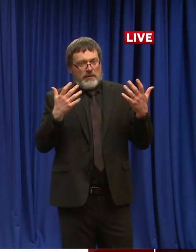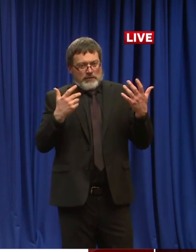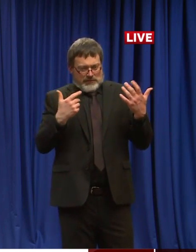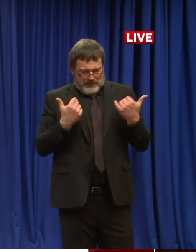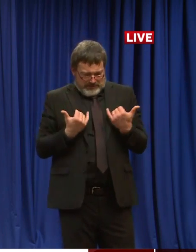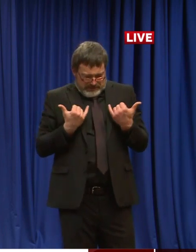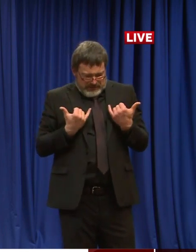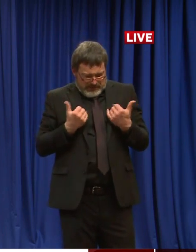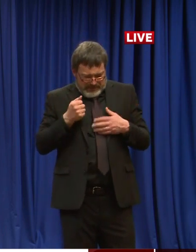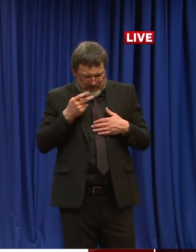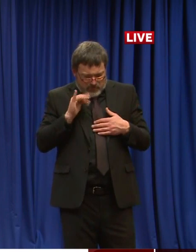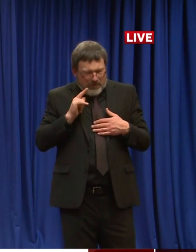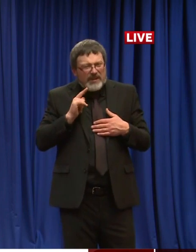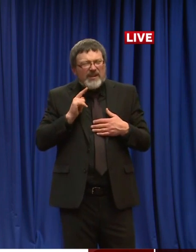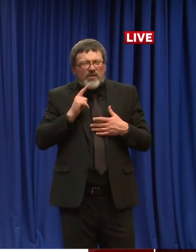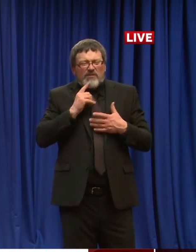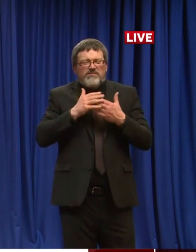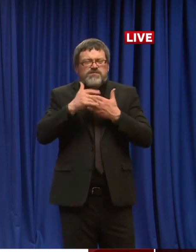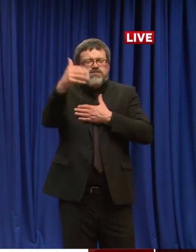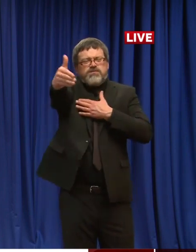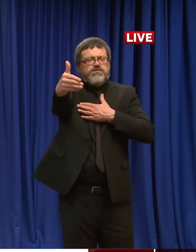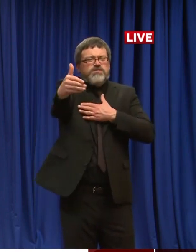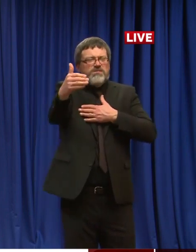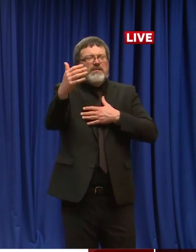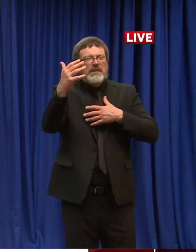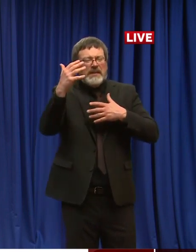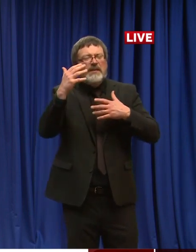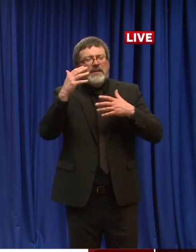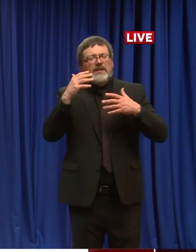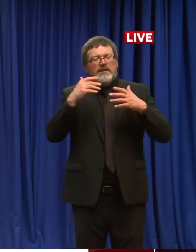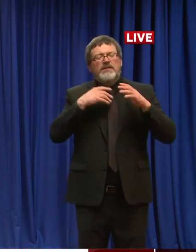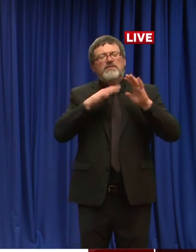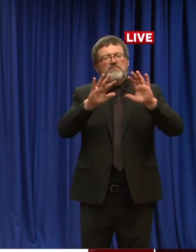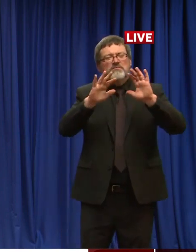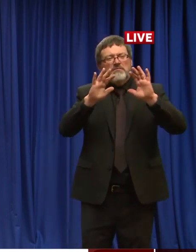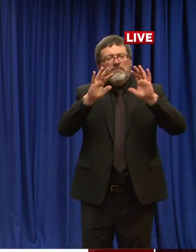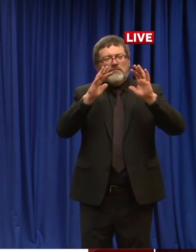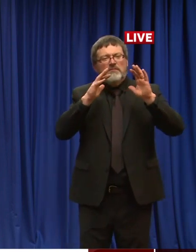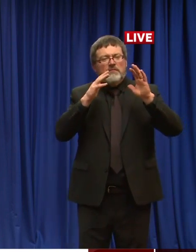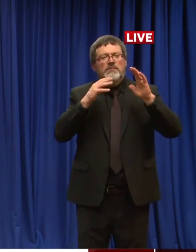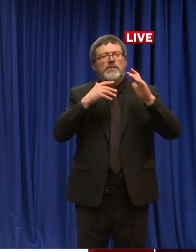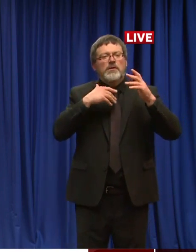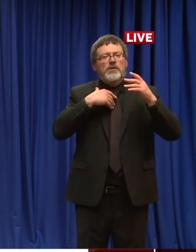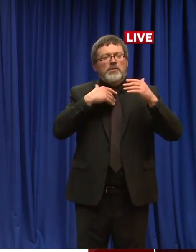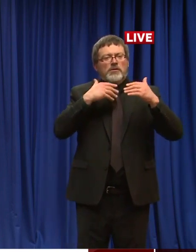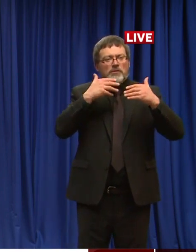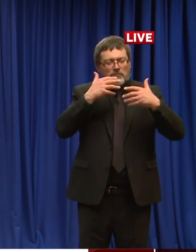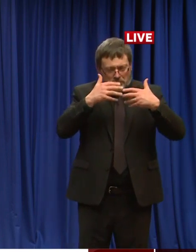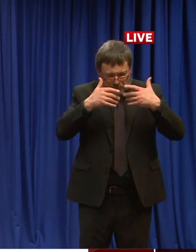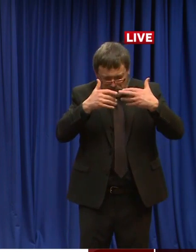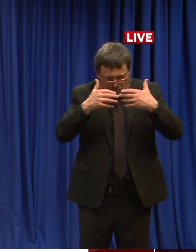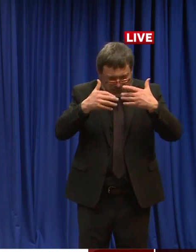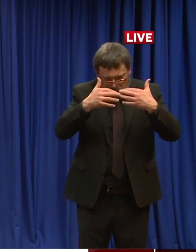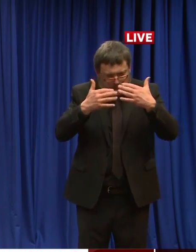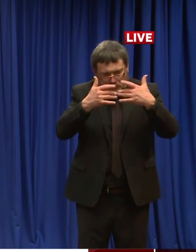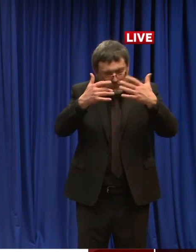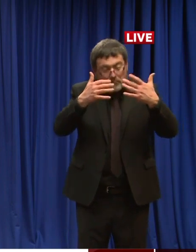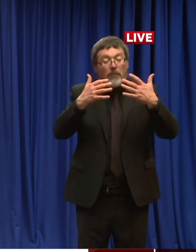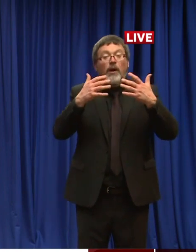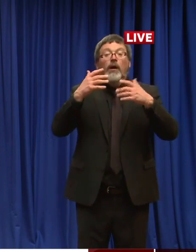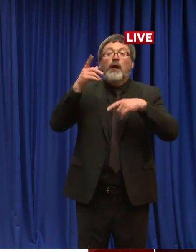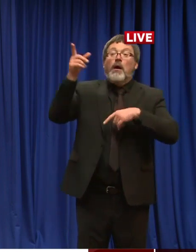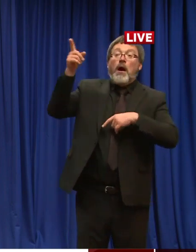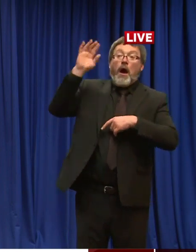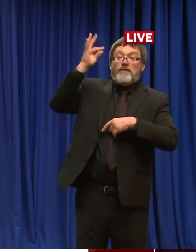WE DON’T KNOW WHAT THE SITUATION IS GOING TO BE COME SEPTEMBER AND NOVEMBER THE SECRETARY OF STATE AND THE ATTORNEY GENERAL ARE RELEASING.